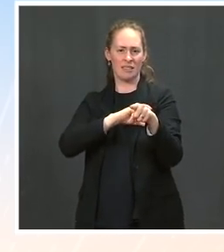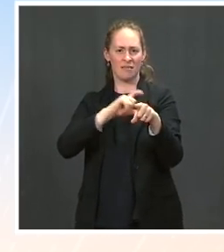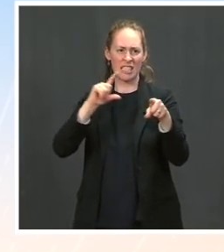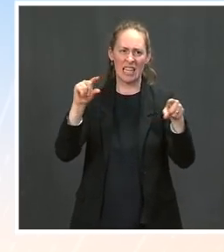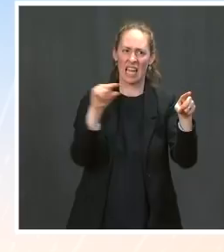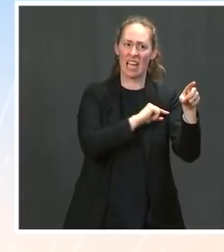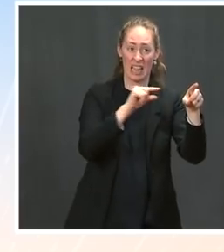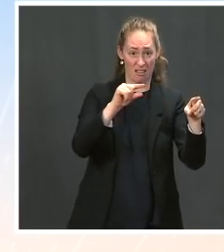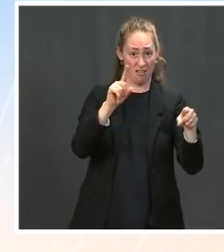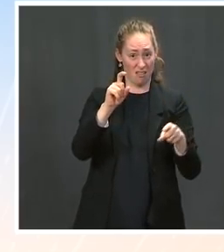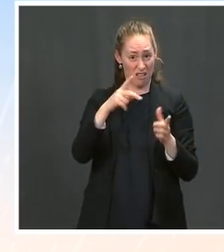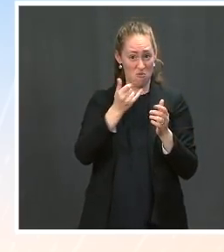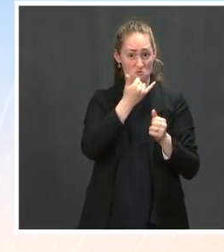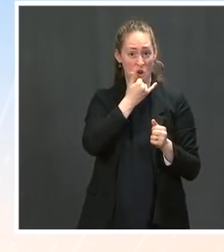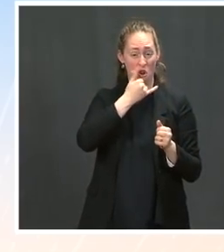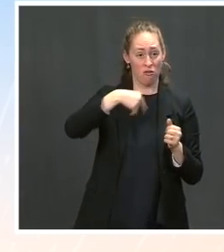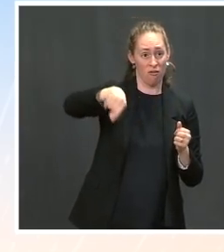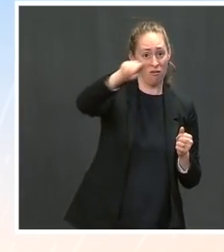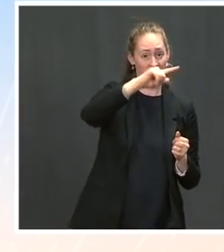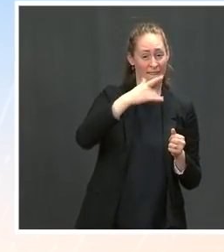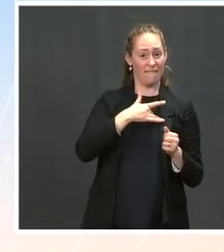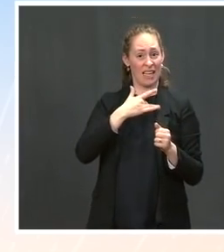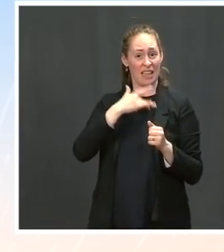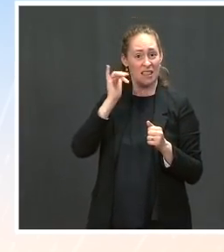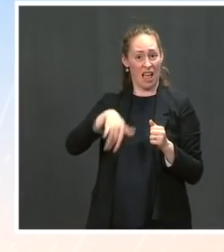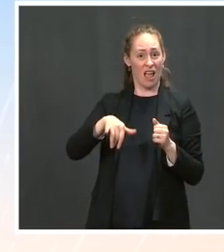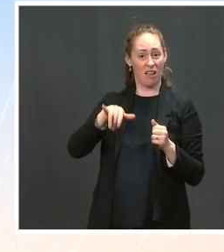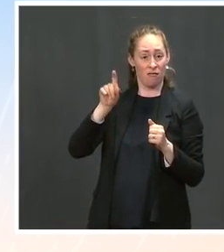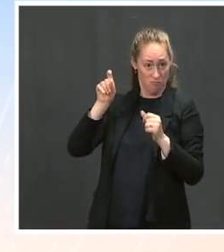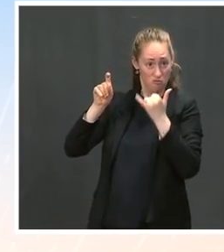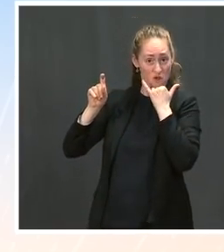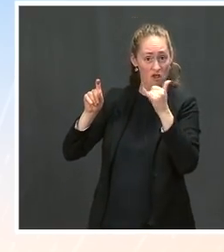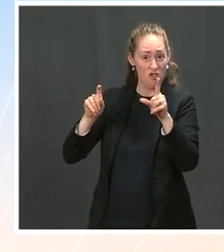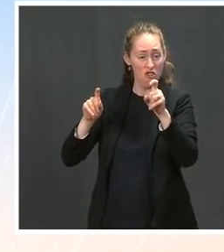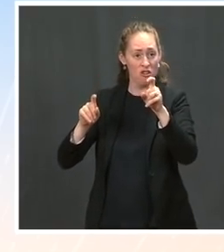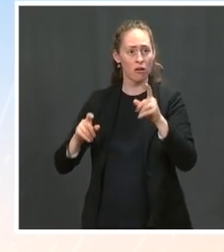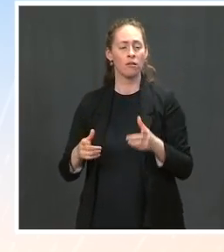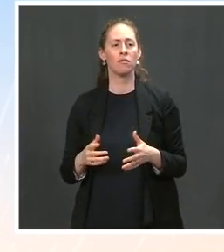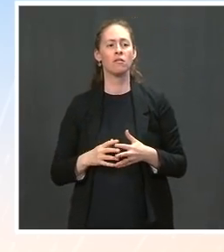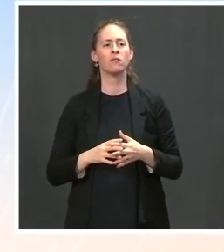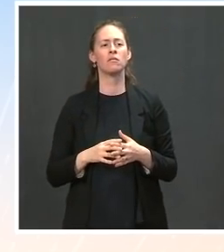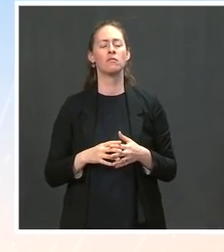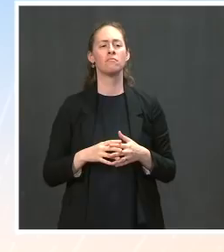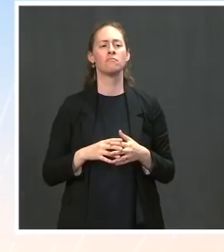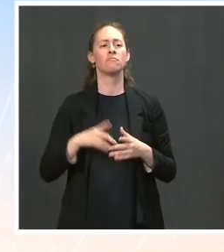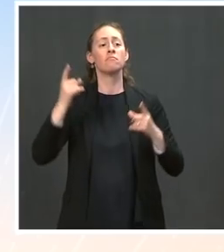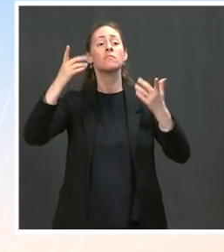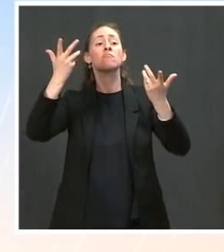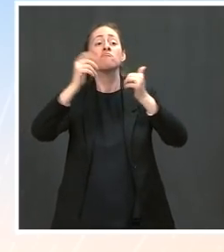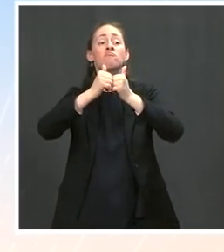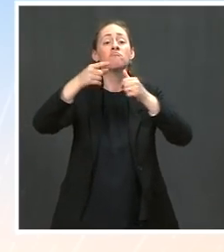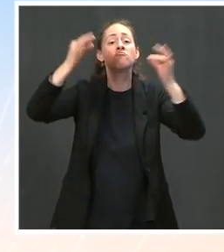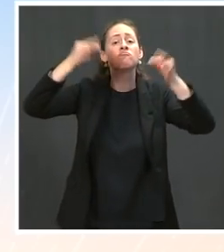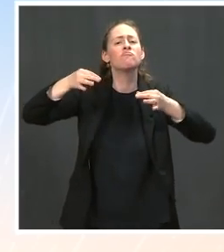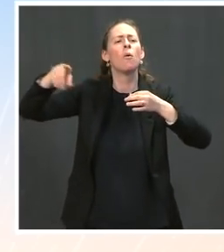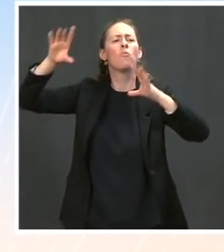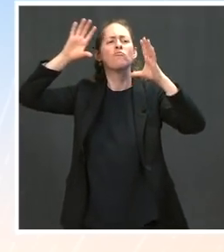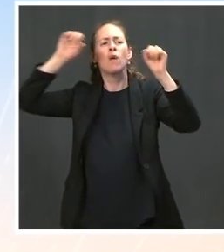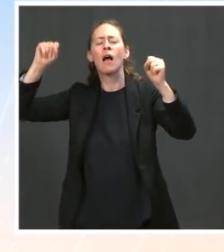that that's what the President is saying? Ms. Psaki: I think what people should conclude is that the President, like many Americans, has been deeply impacted by the trial.